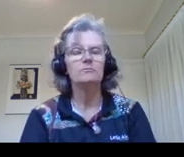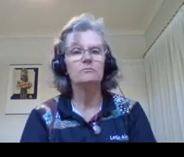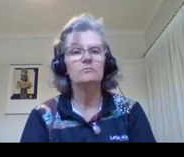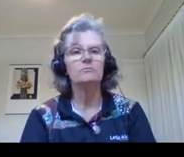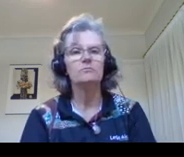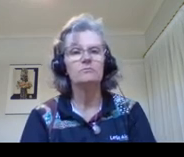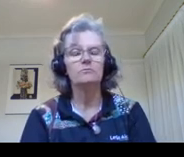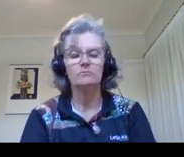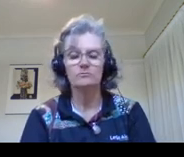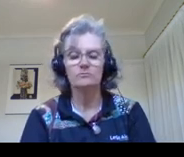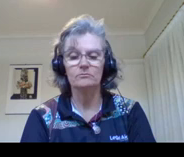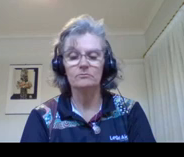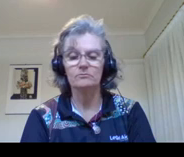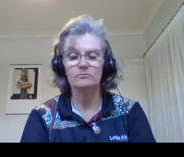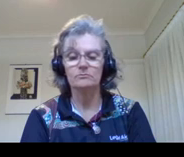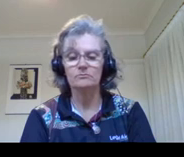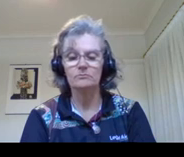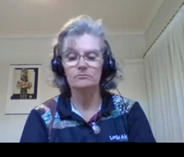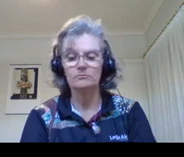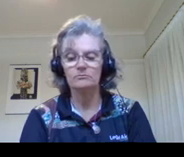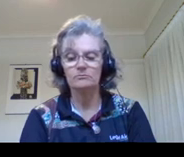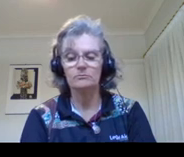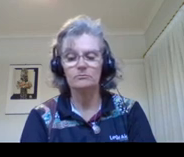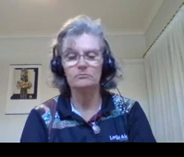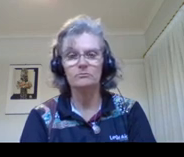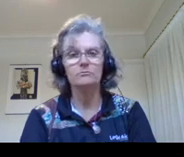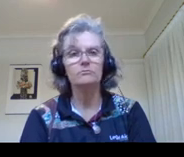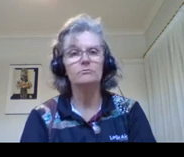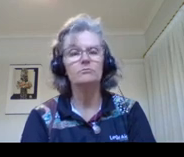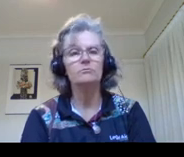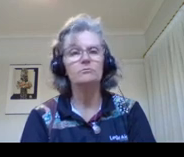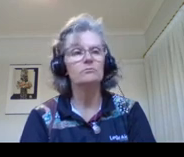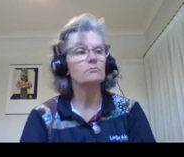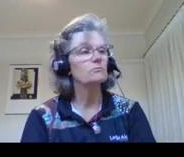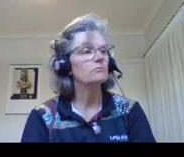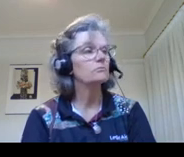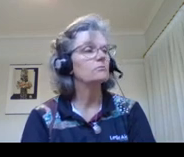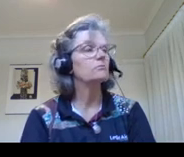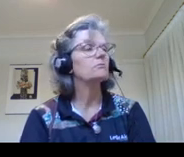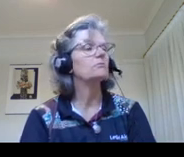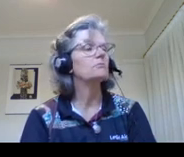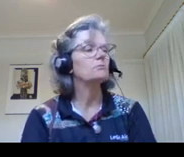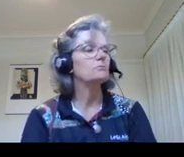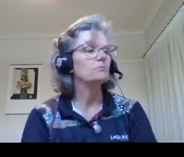any passwords or logging into the online your online banking cleaning your device